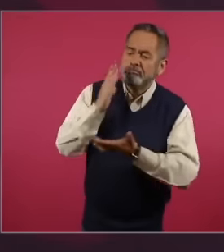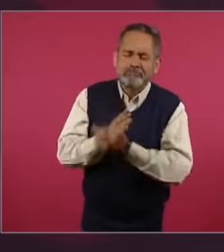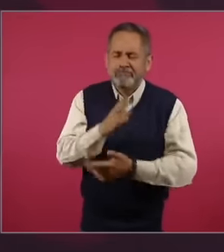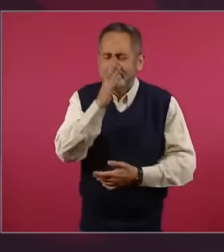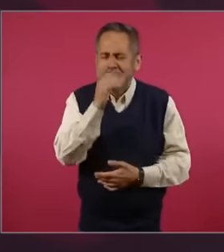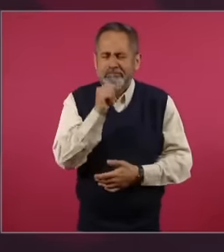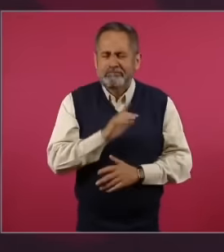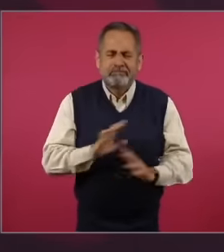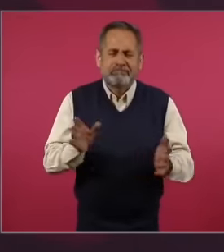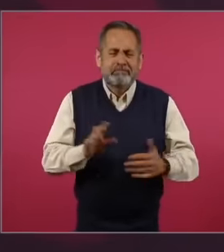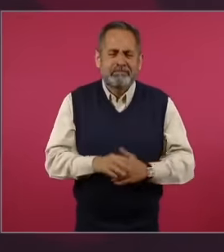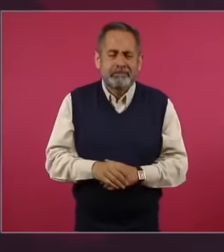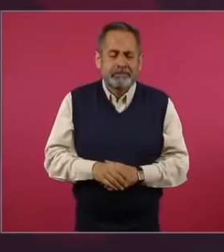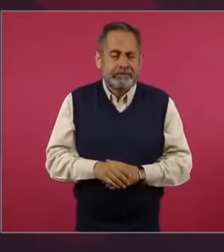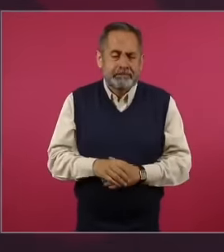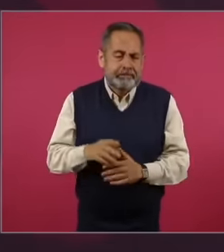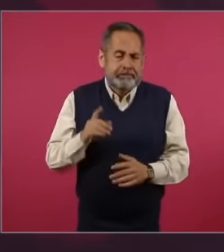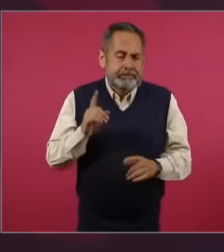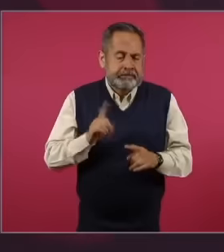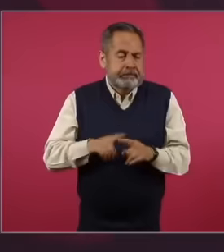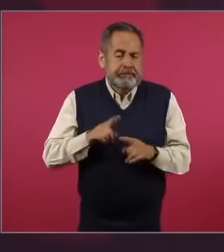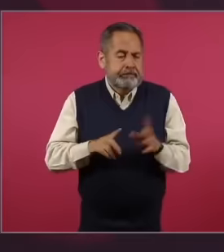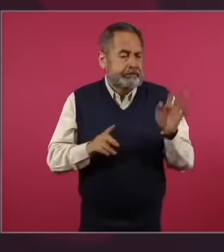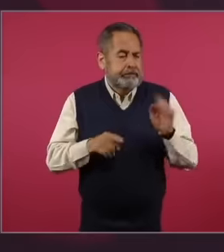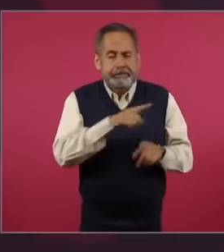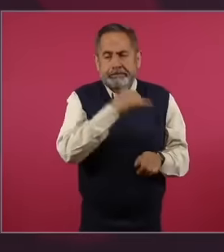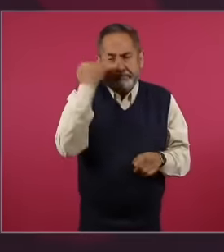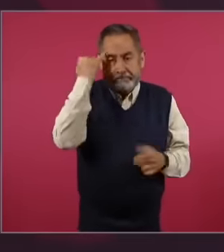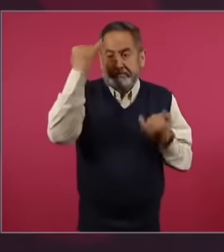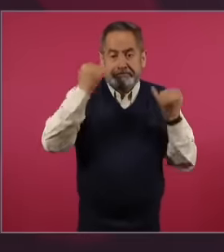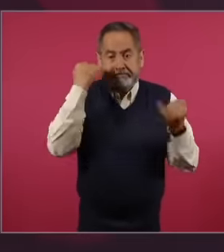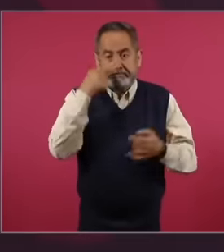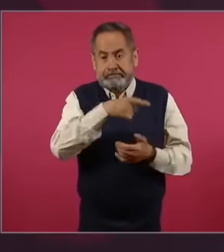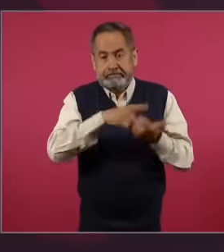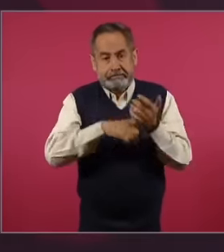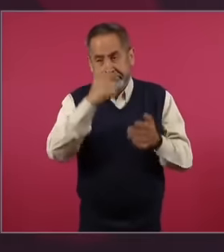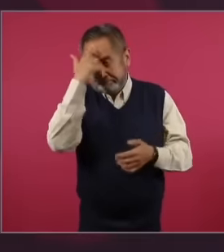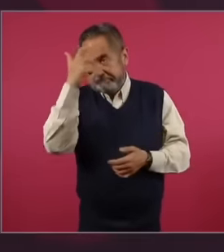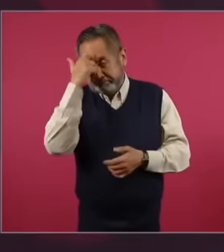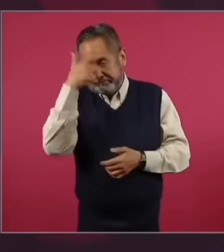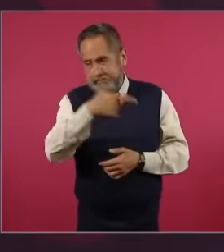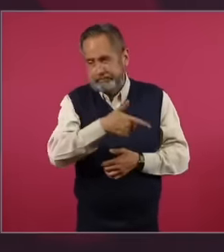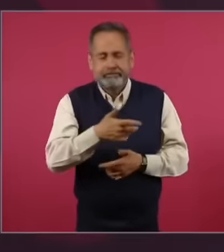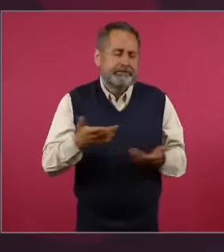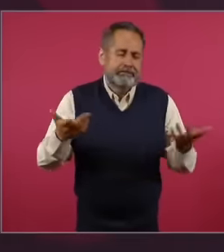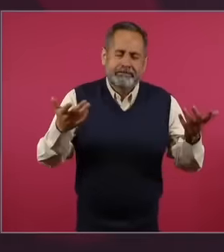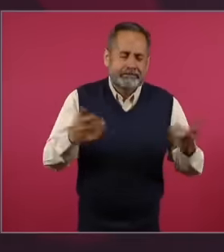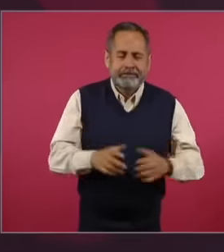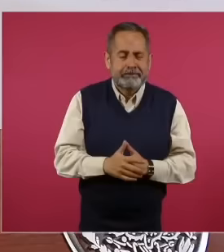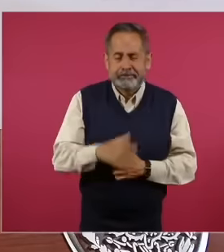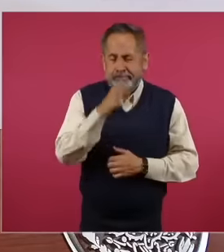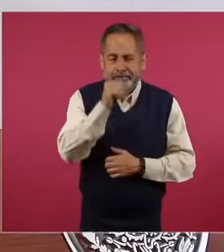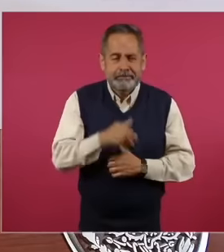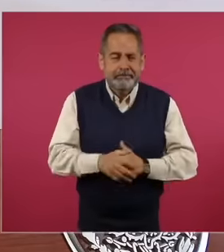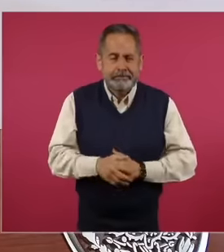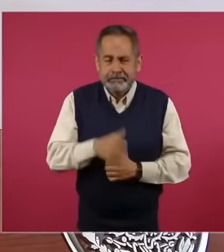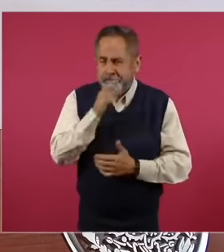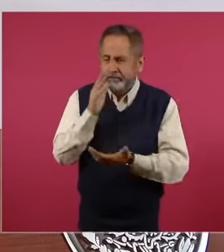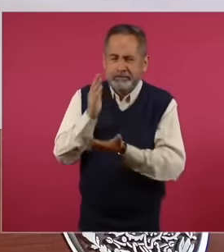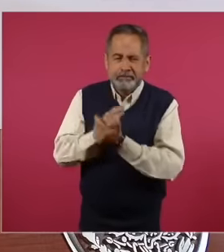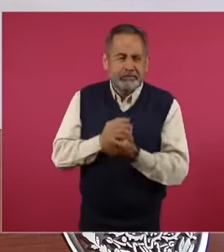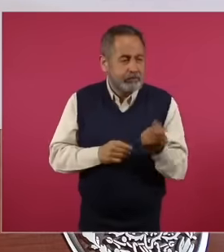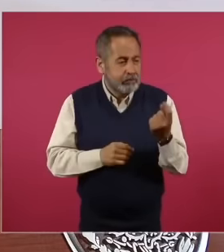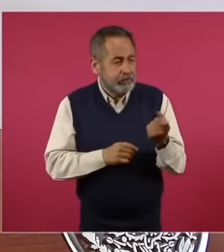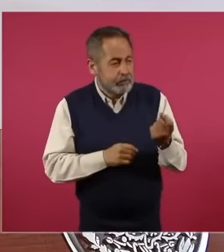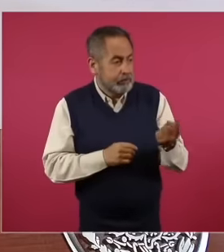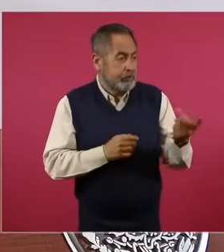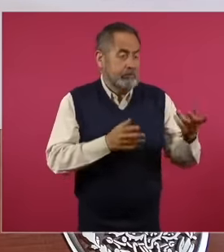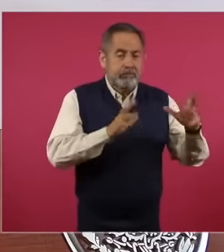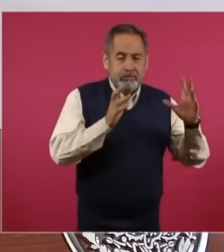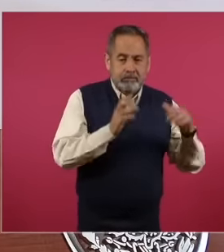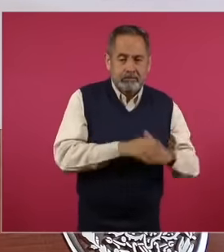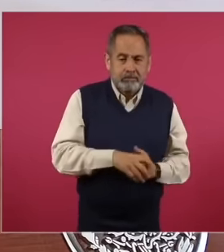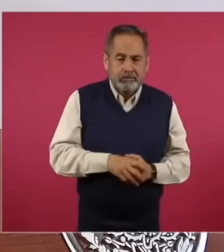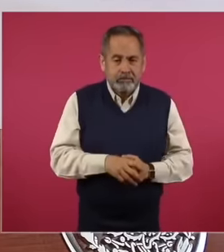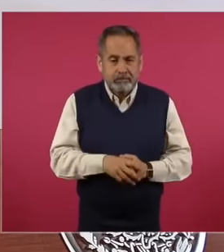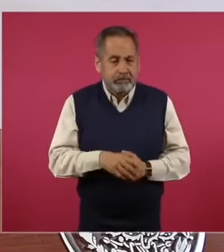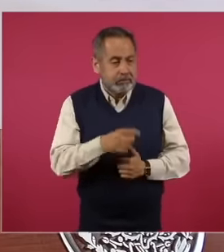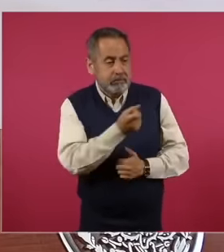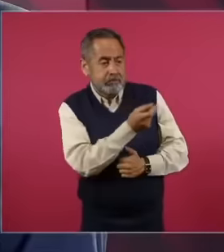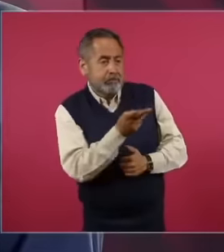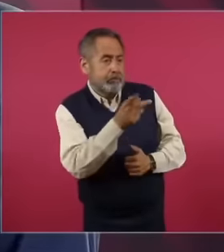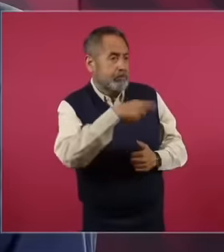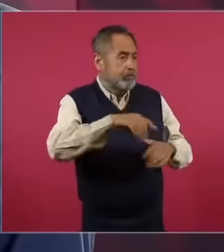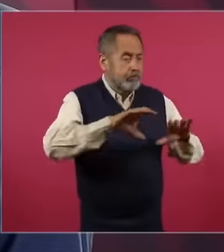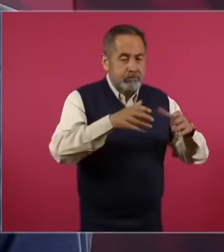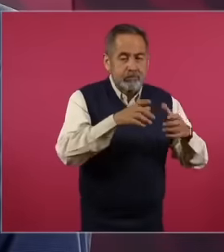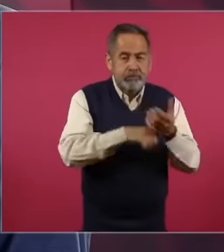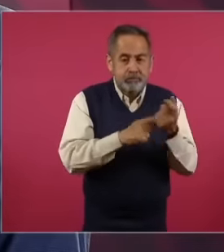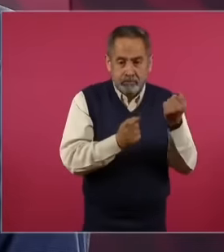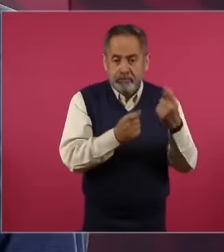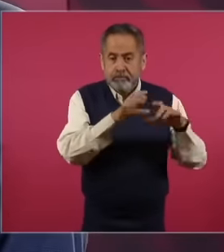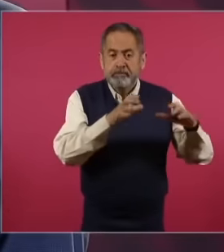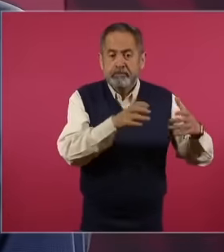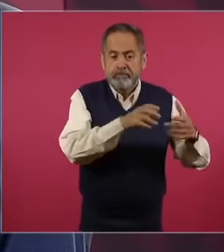someone in power judicial no One I hope that several, especially in the